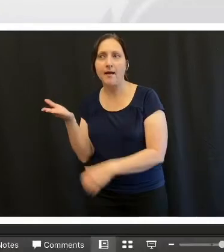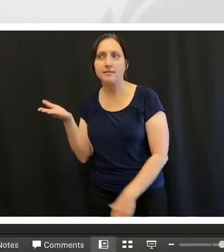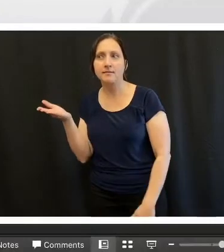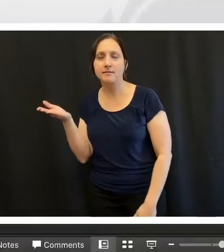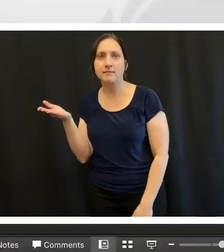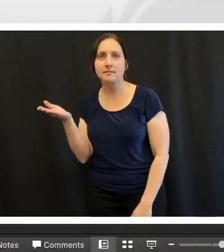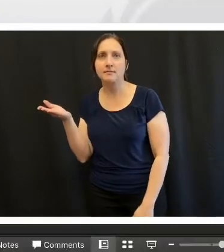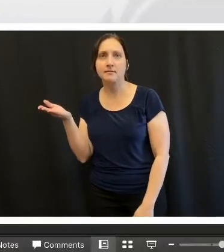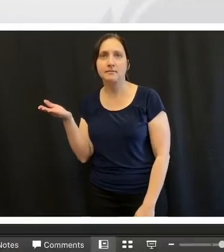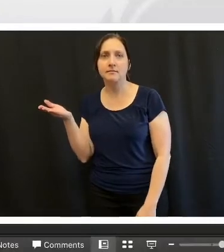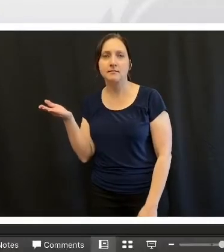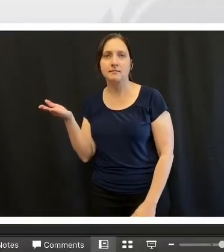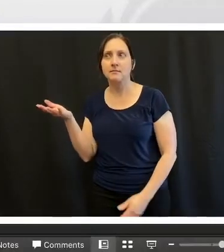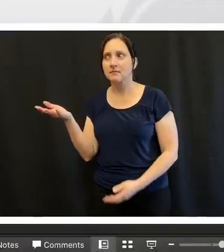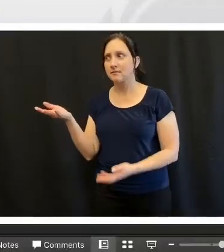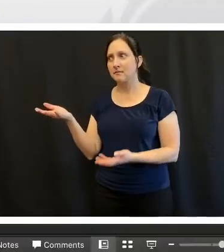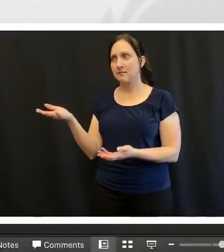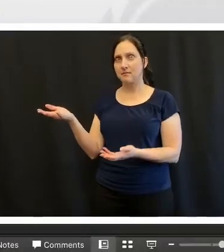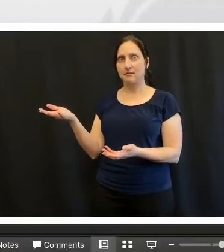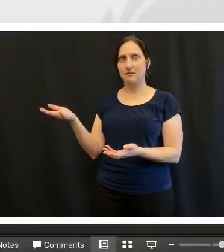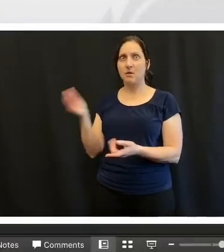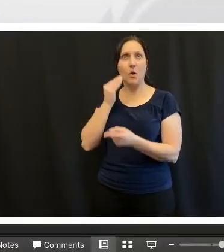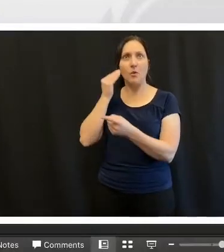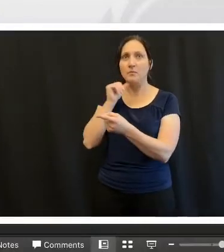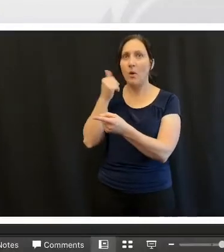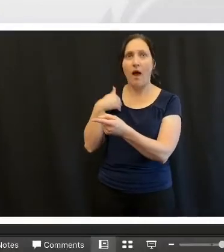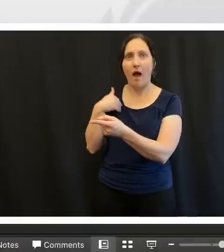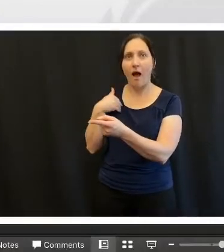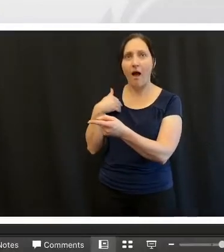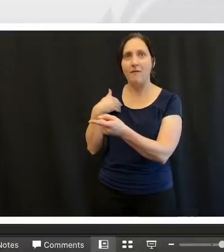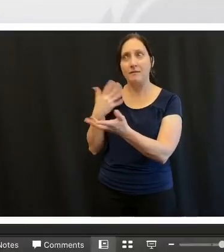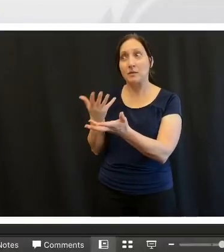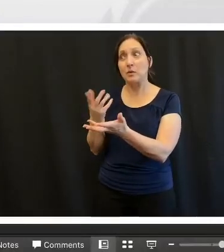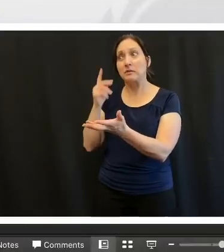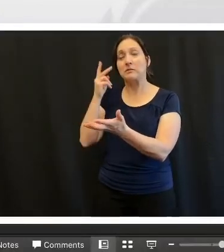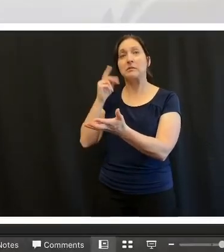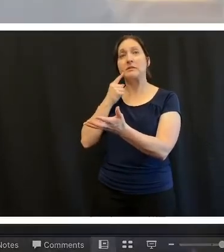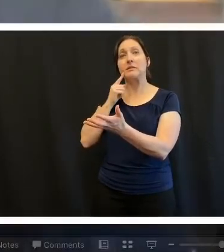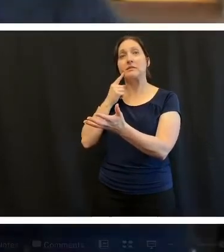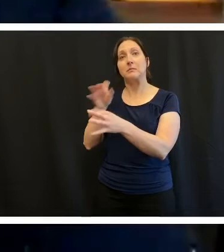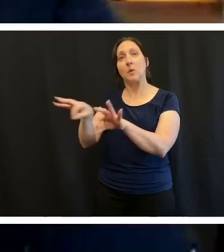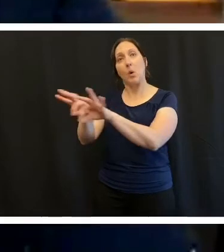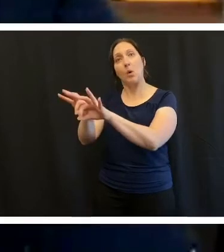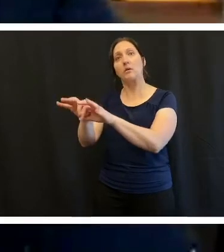Patience makes a really strong case that now more than ever is the time to consider the internet as a utility.